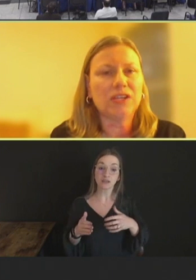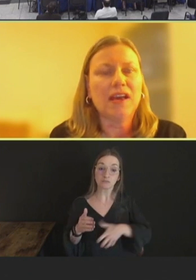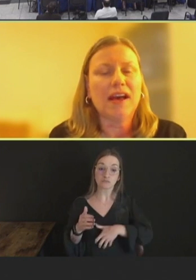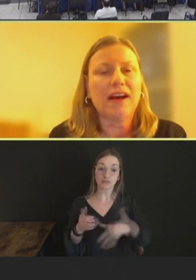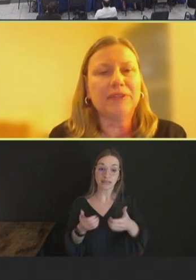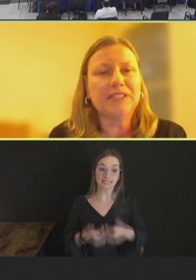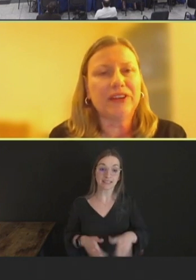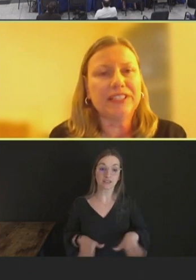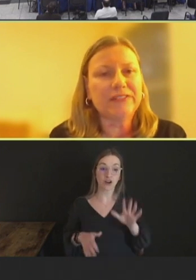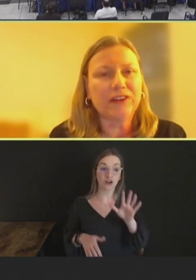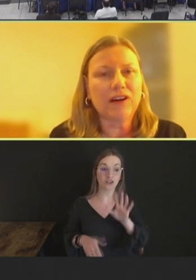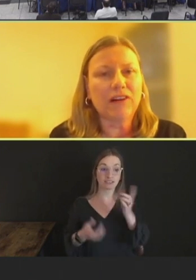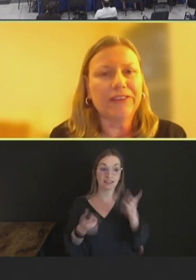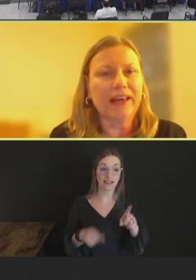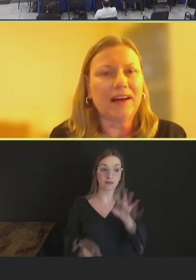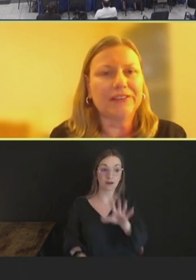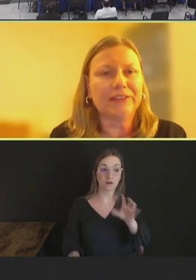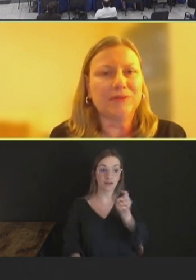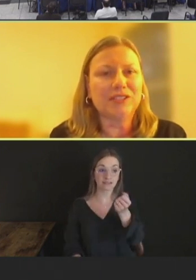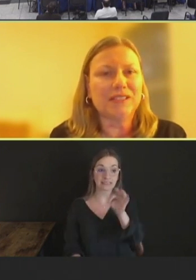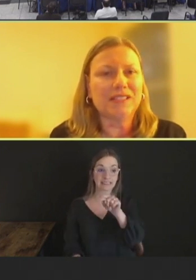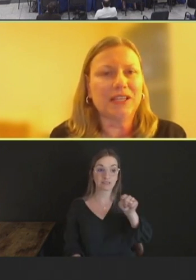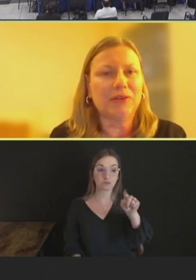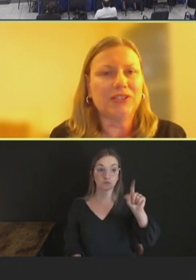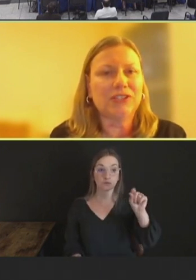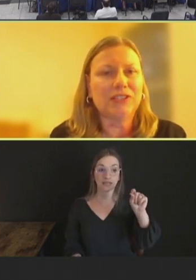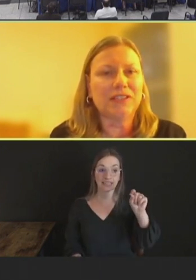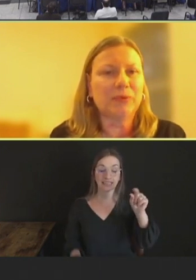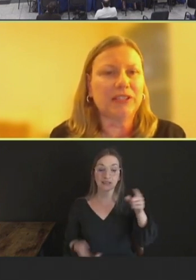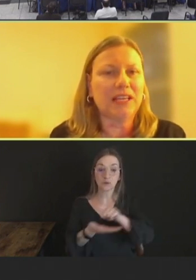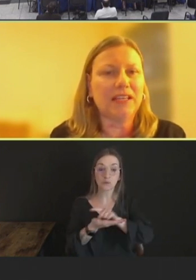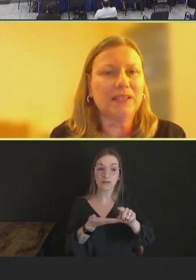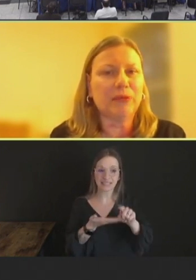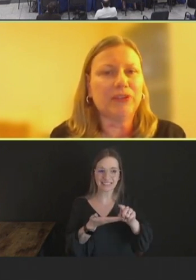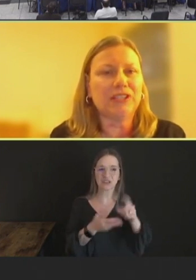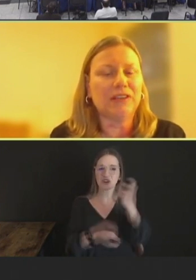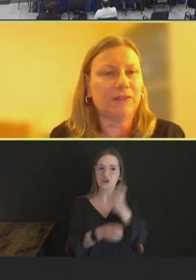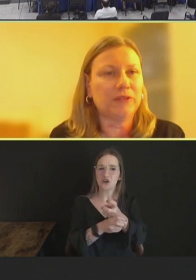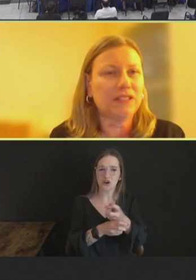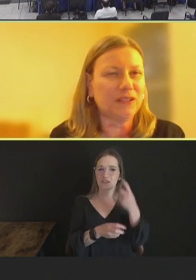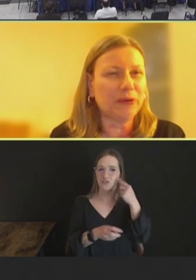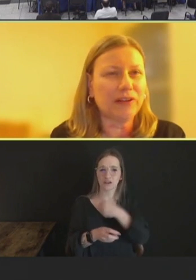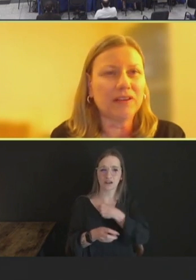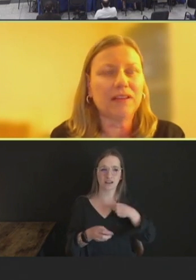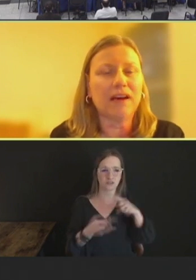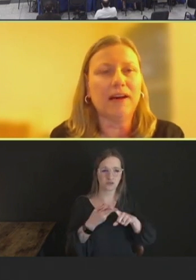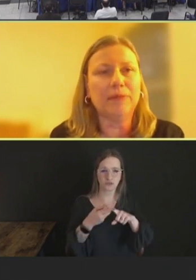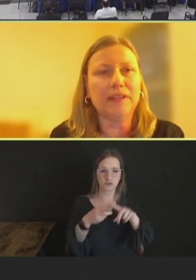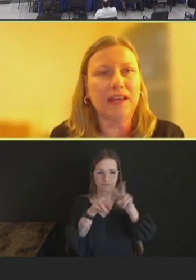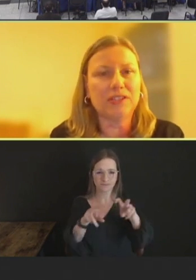It's very difficult for the algorithm to distinguish spontaneous abortion from stillbirth in that